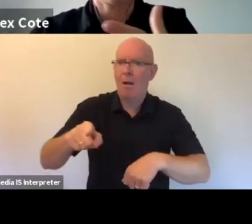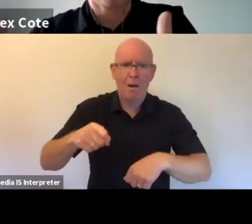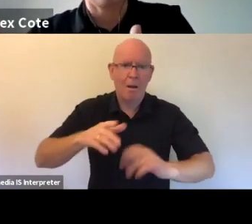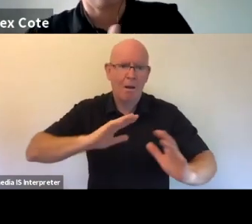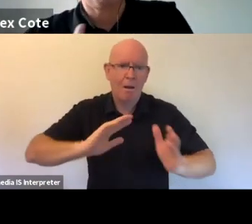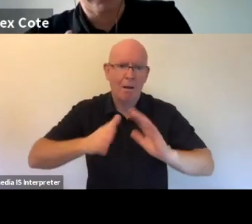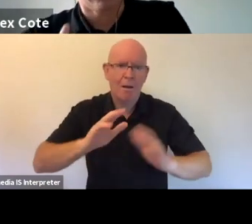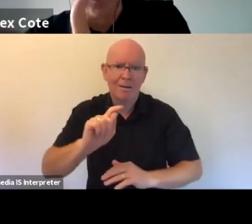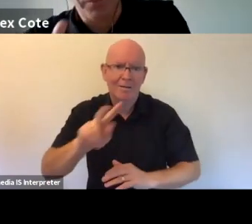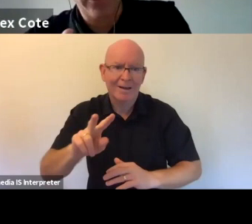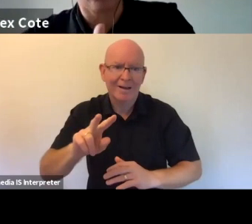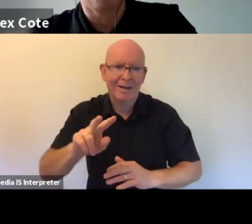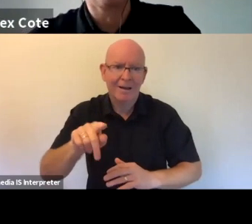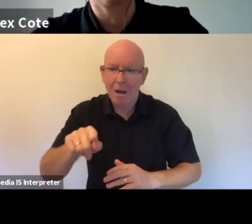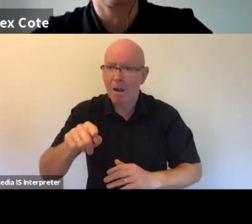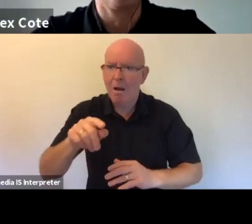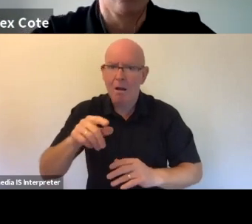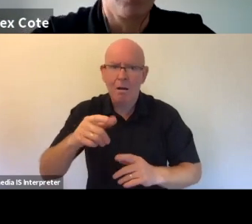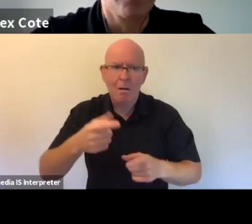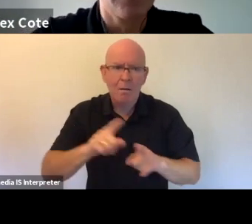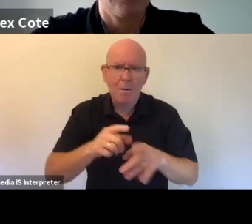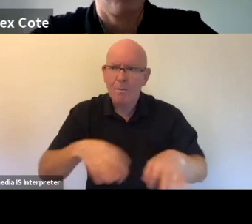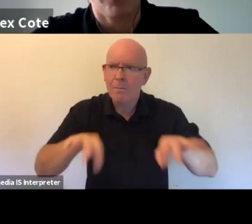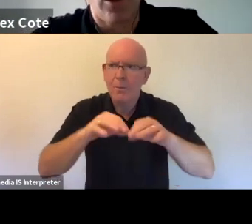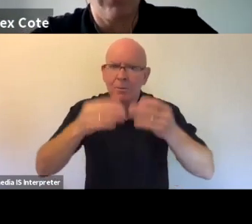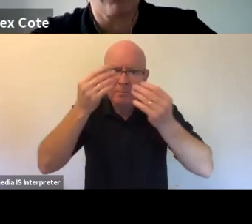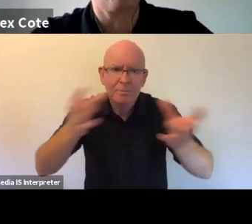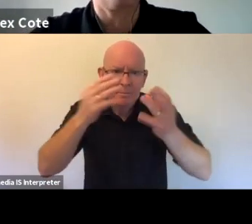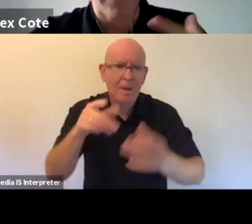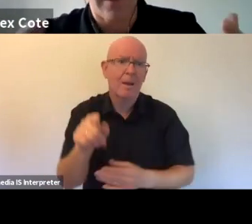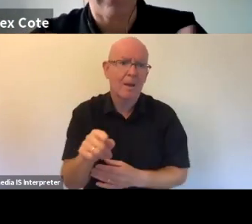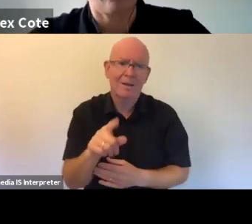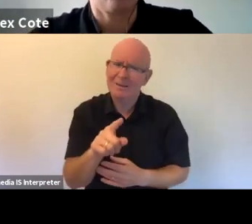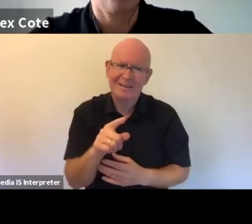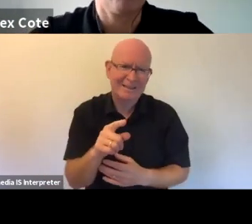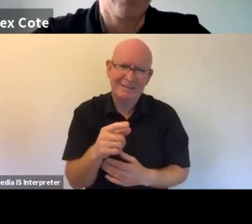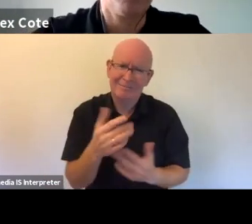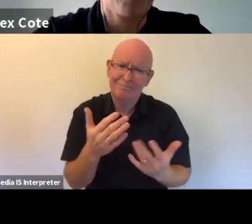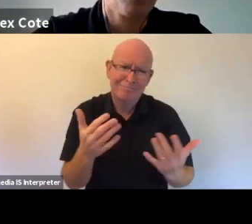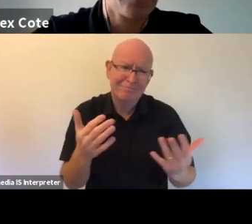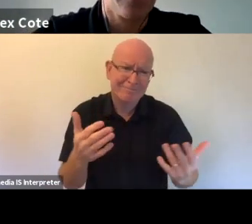trying to have a spot for specific distribution in some others. But overall, as I said, we have a very mixed picture.